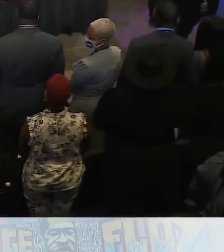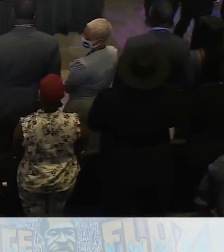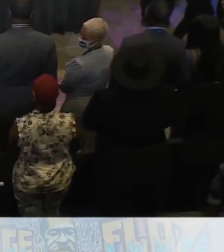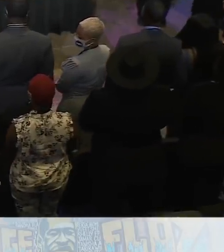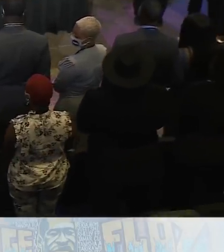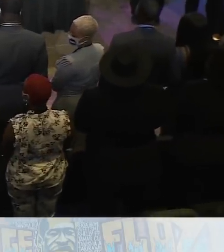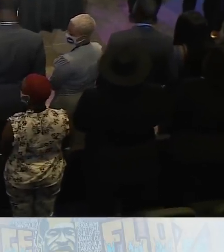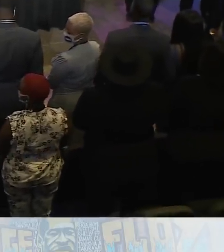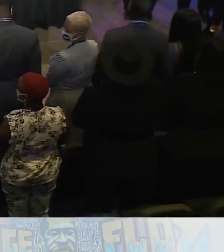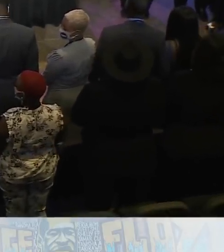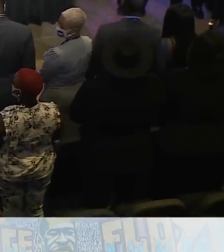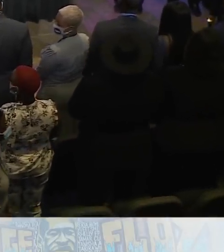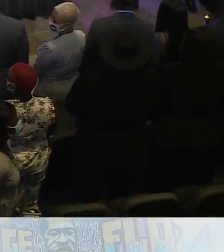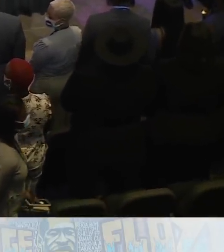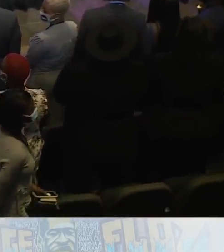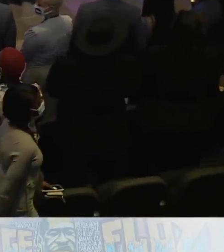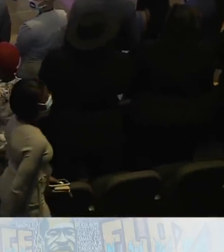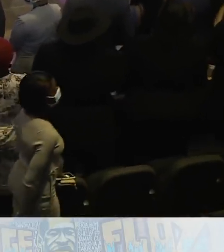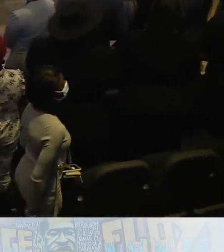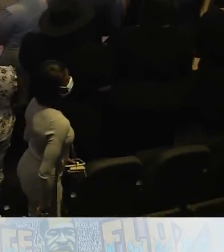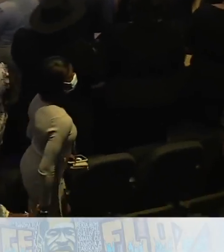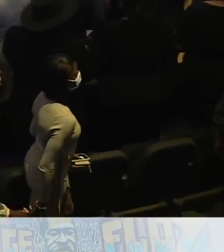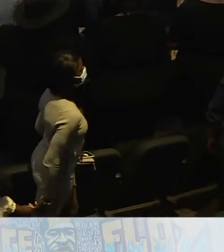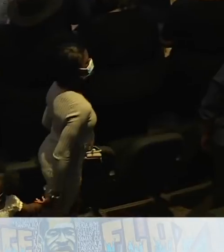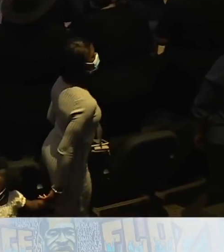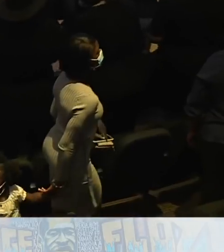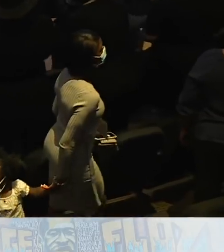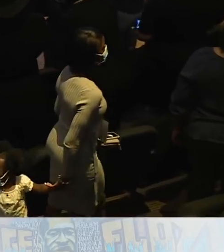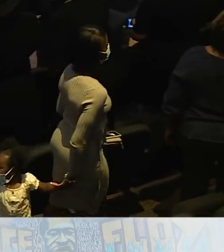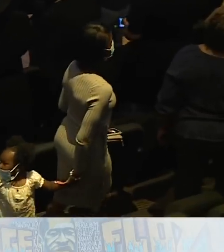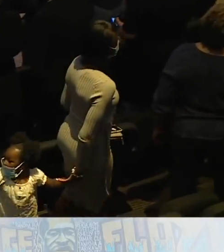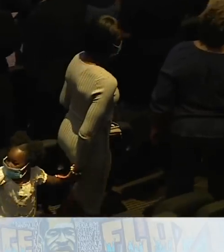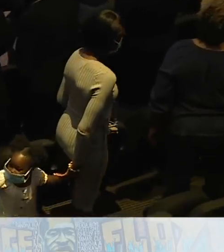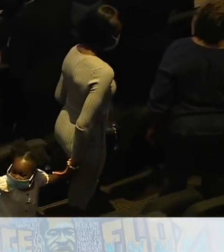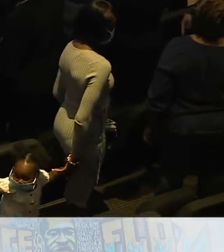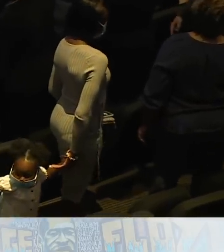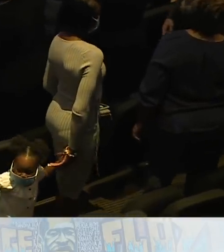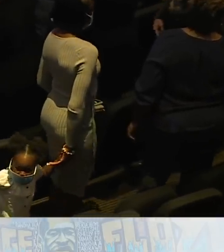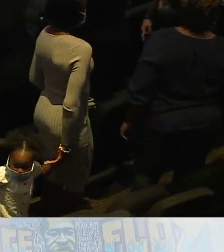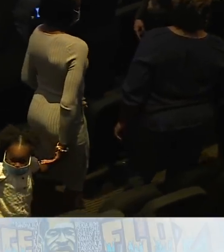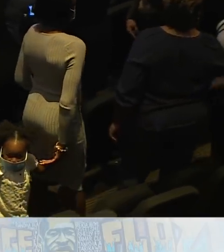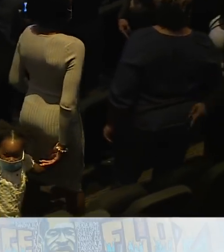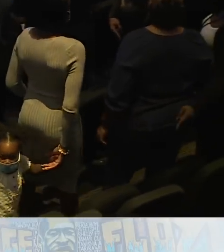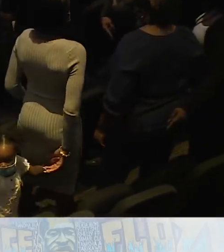IS COMING FROM YOU YOUR PEACE YOU GIVE ME